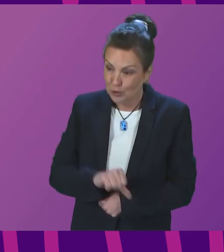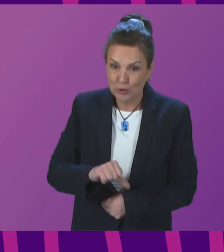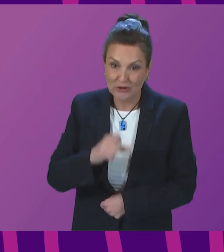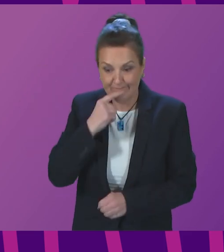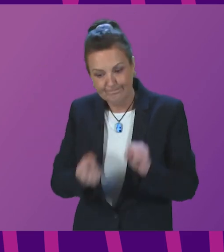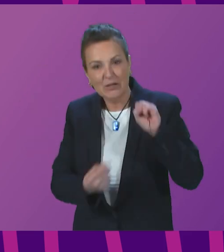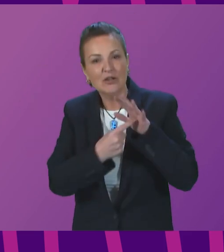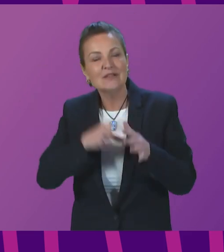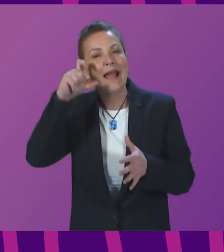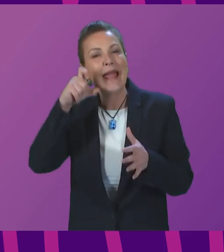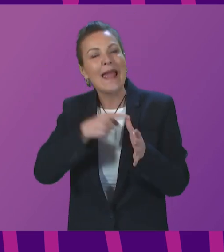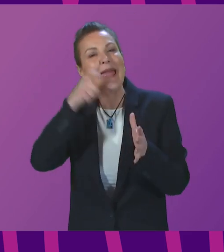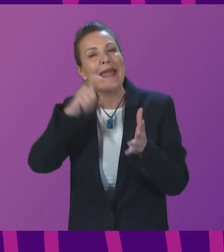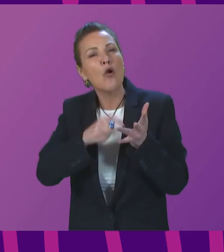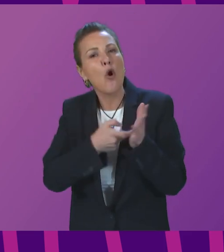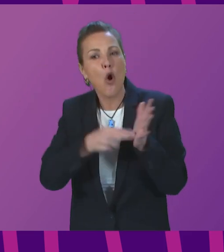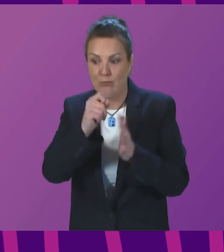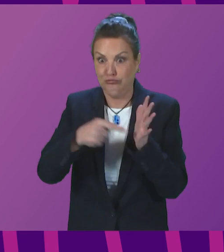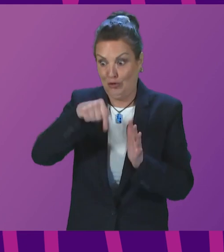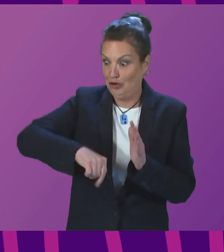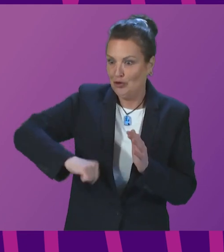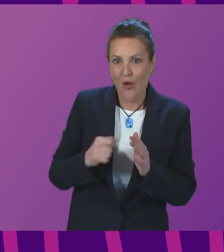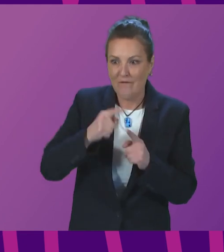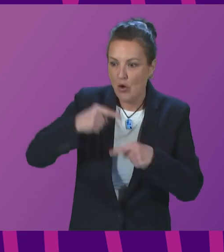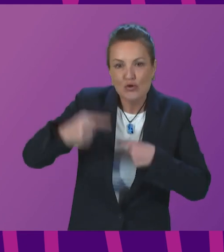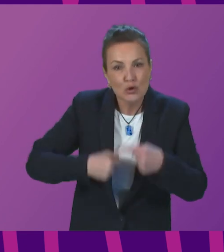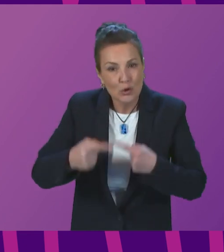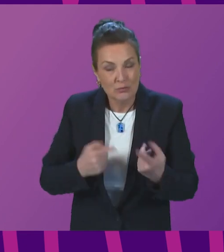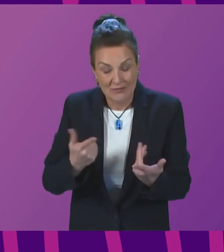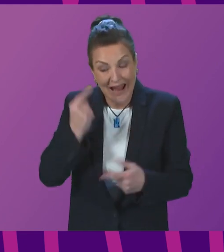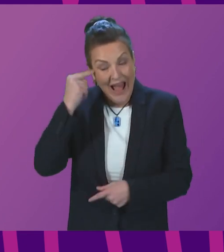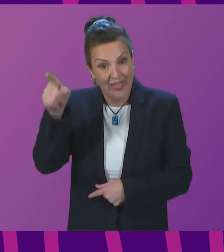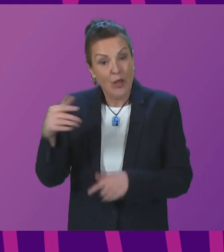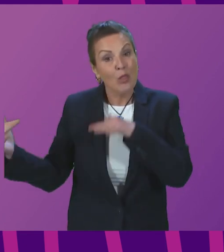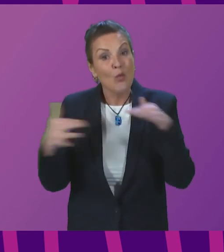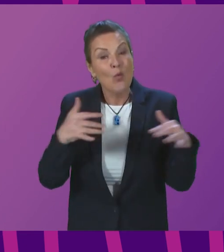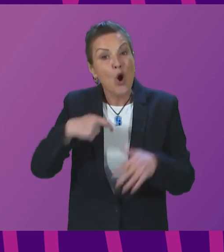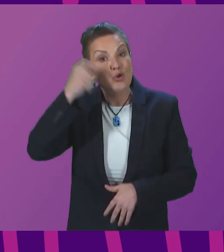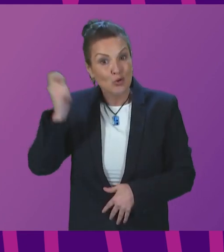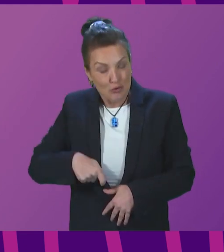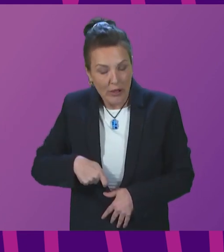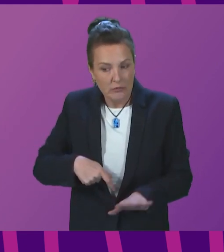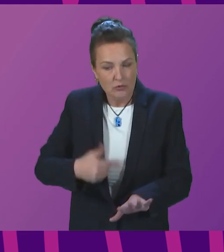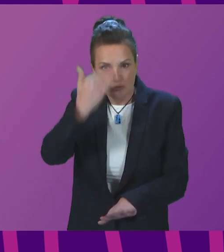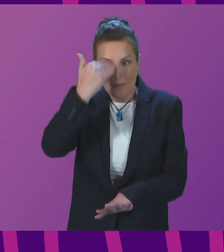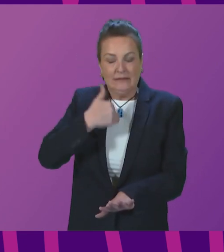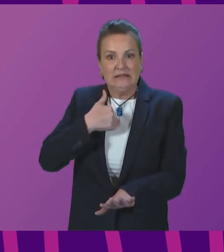The transition away from fossil fuels is inescapable and the war in Ukraine has just reminded us of how important it is.